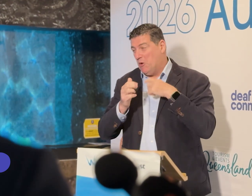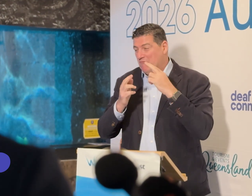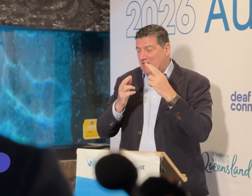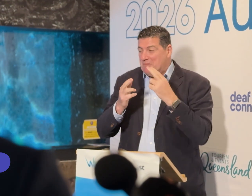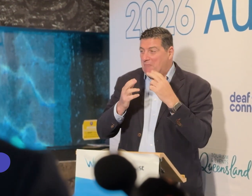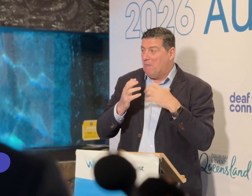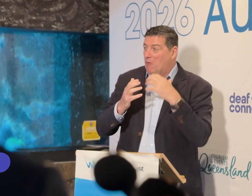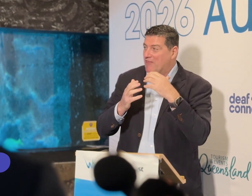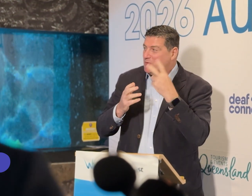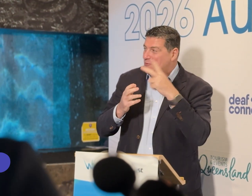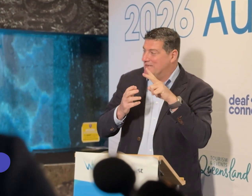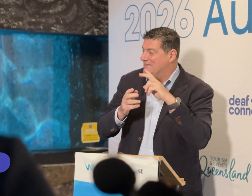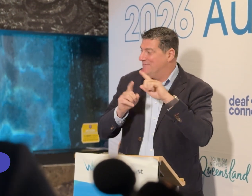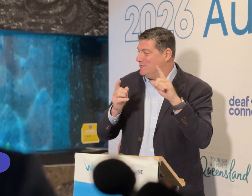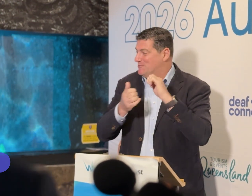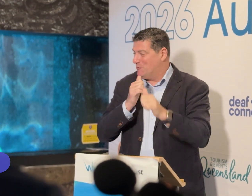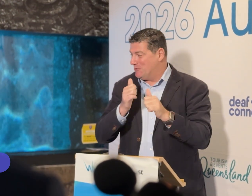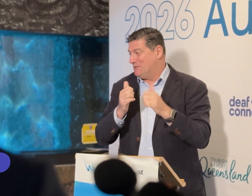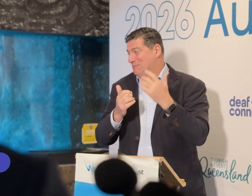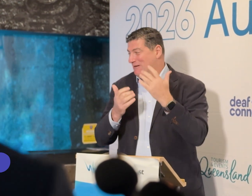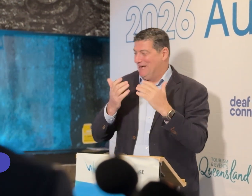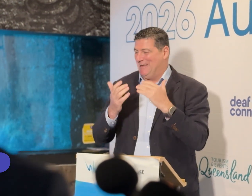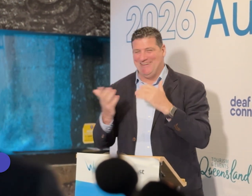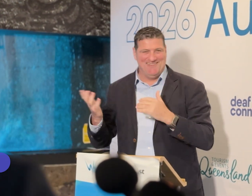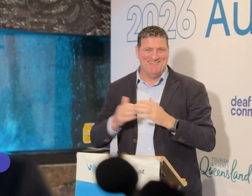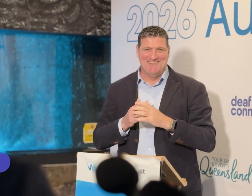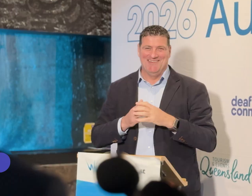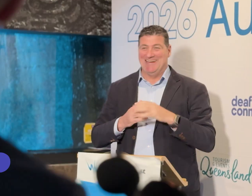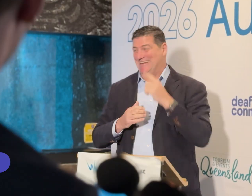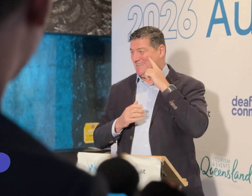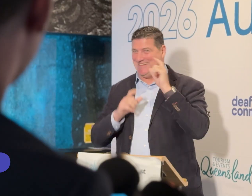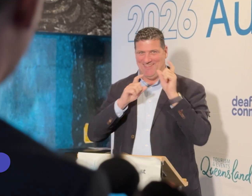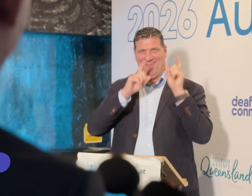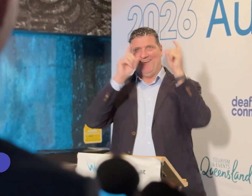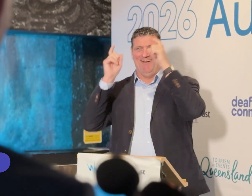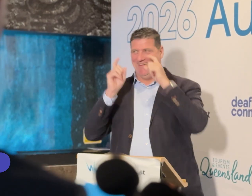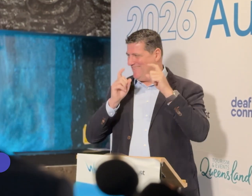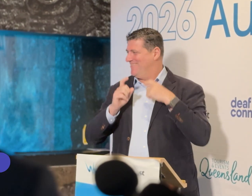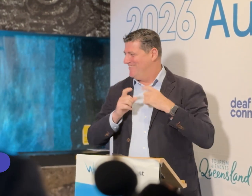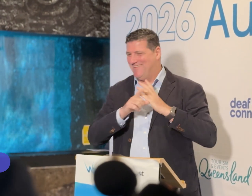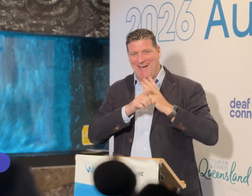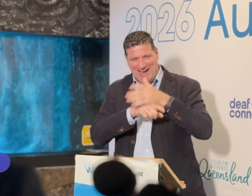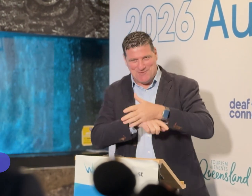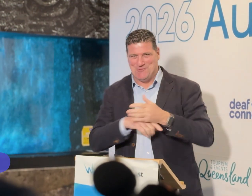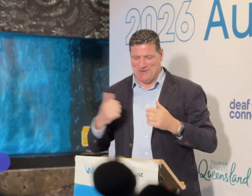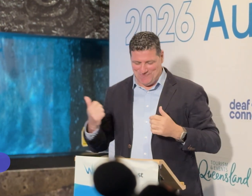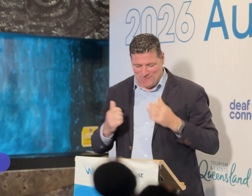And I hope to see more than 20 sports on the calendar. I'm sure it's a lot of work for Deaf Sports Australia